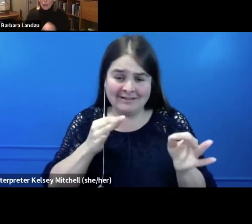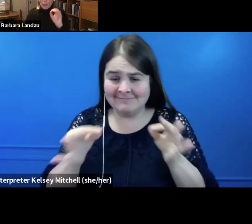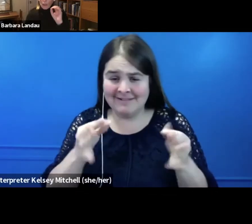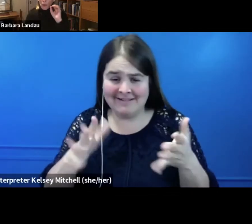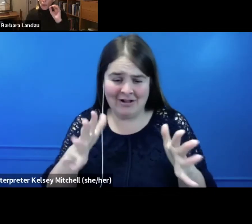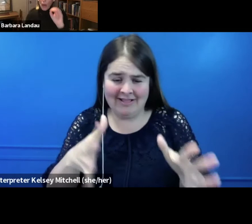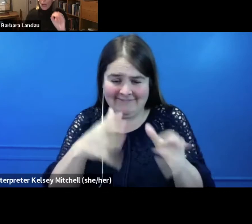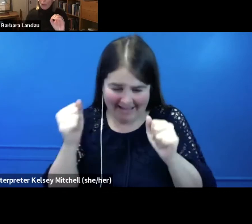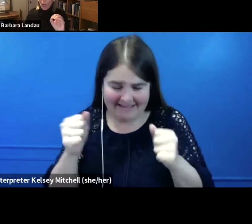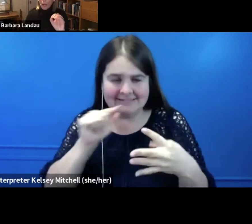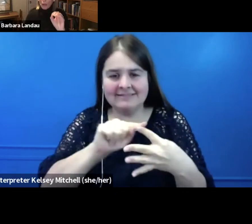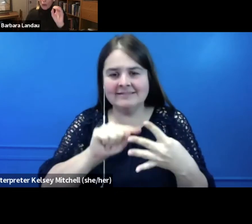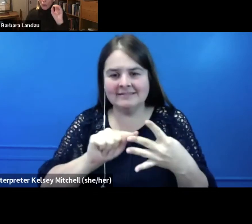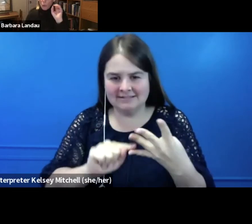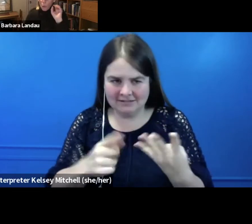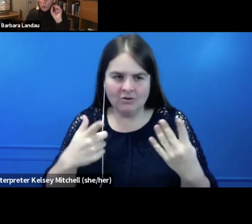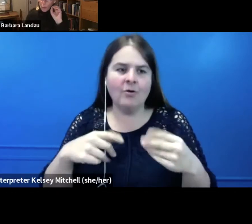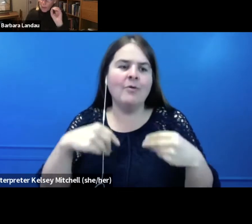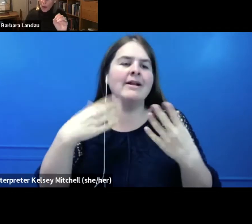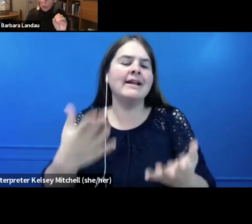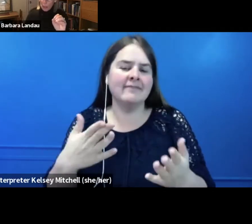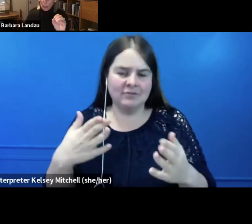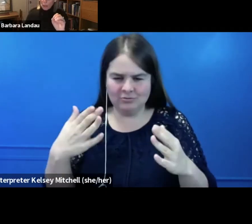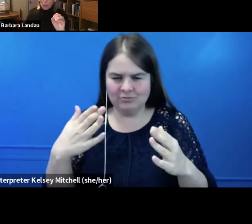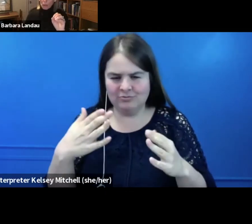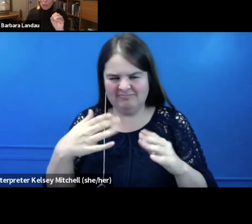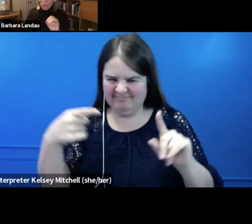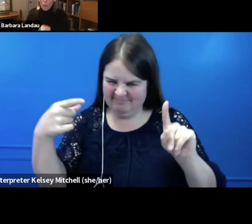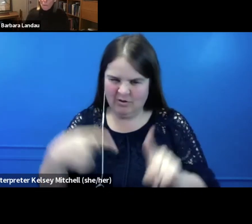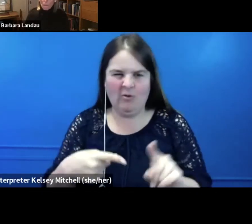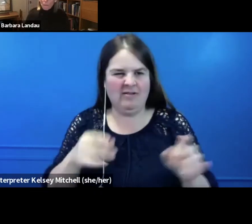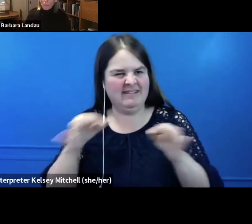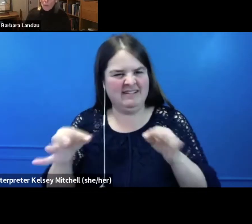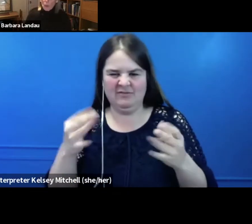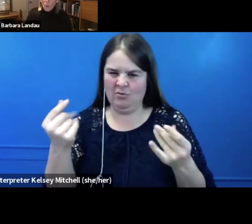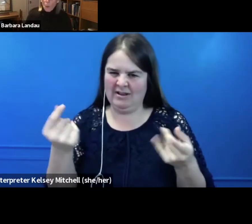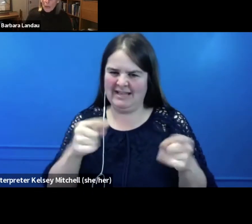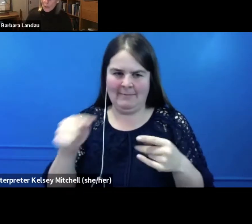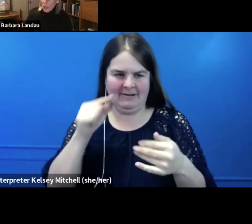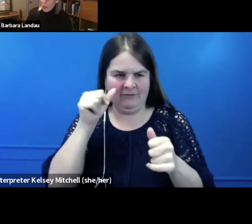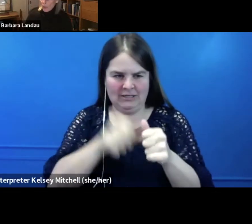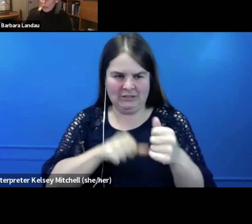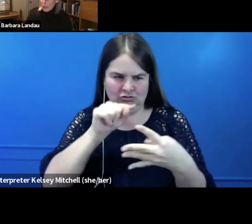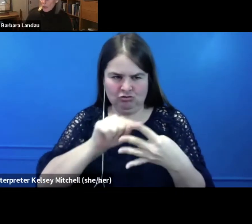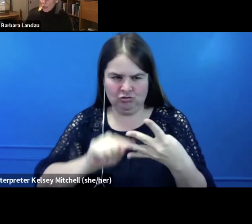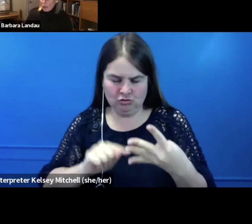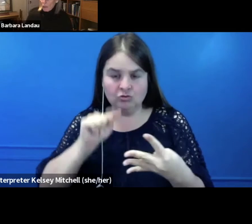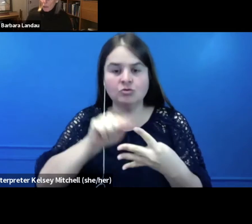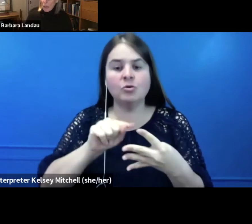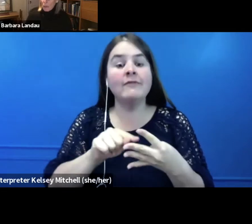to give you the bottom line on what the phenomenon is